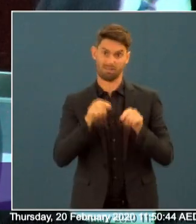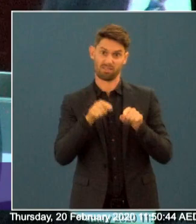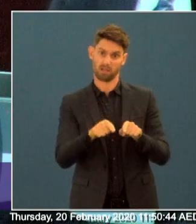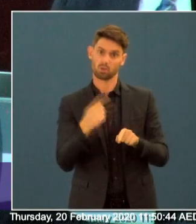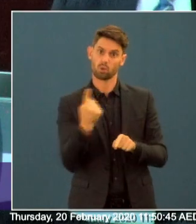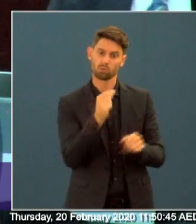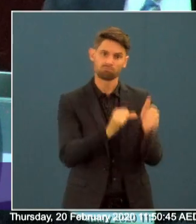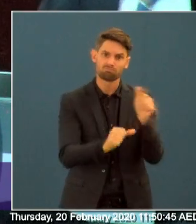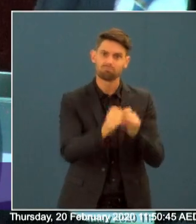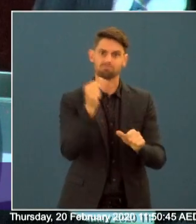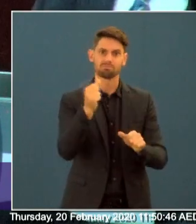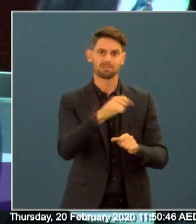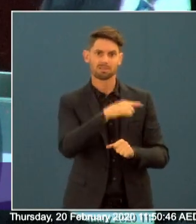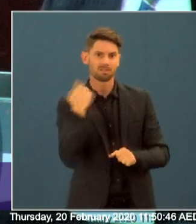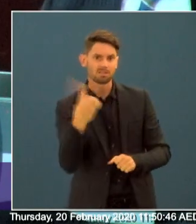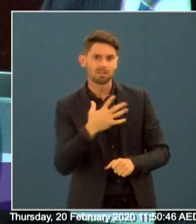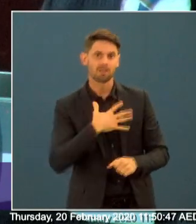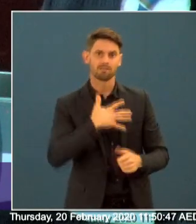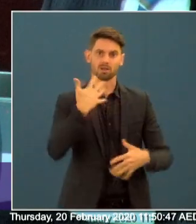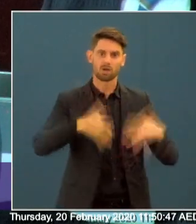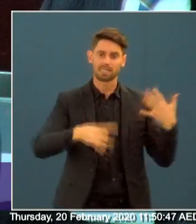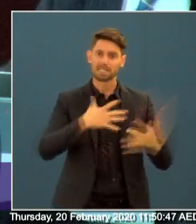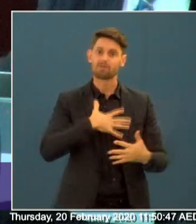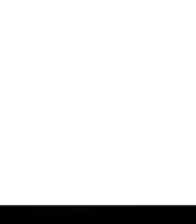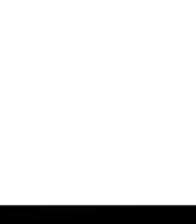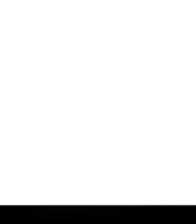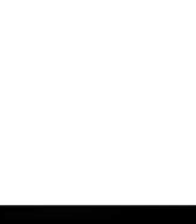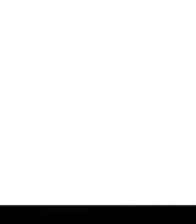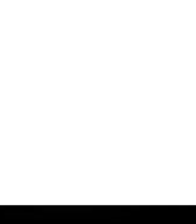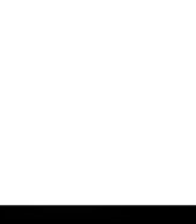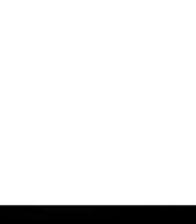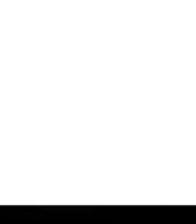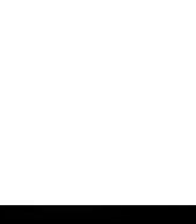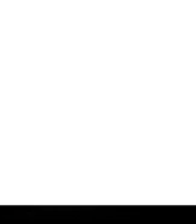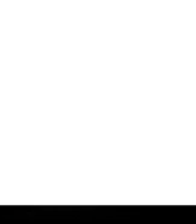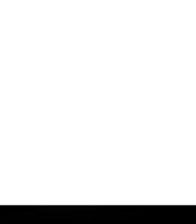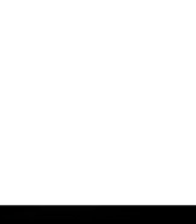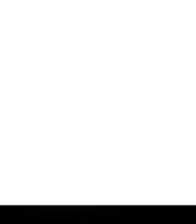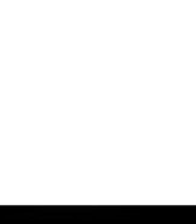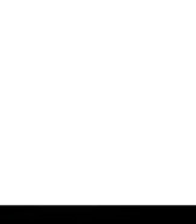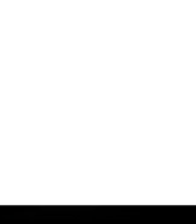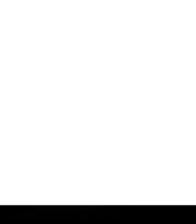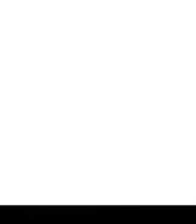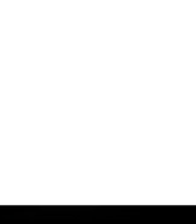and if anybody feels that they would like to switch off for a while or leave the room, they're very welcome to do so.